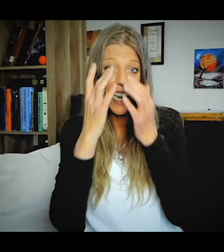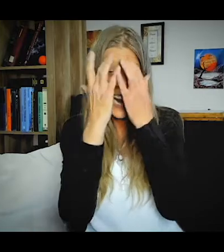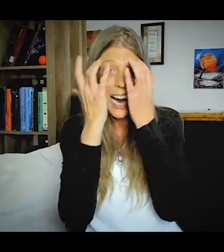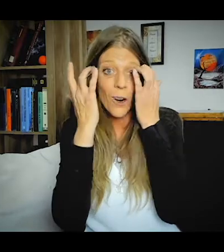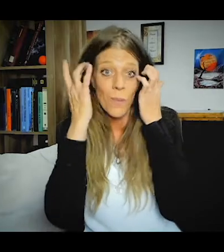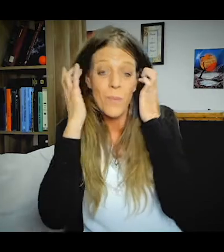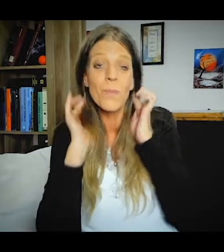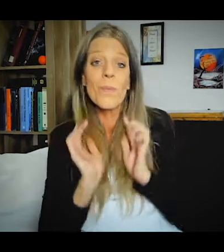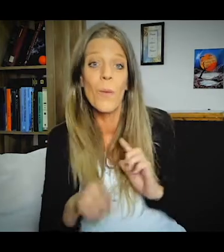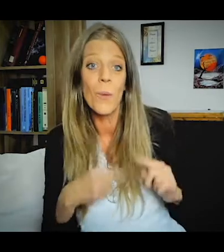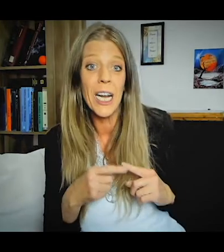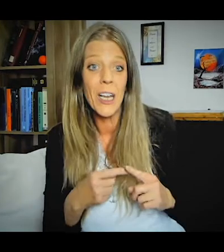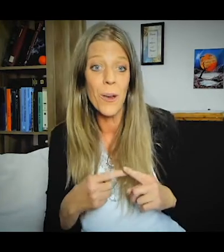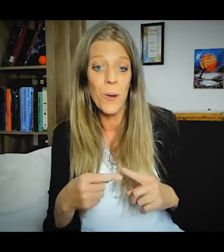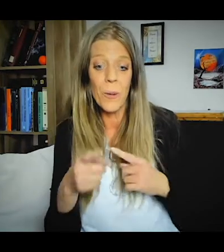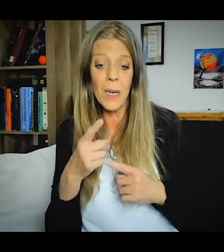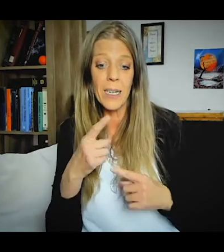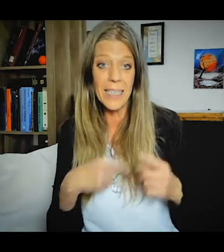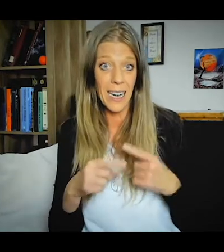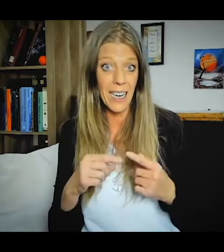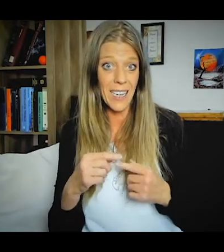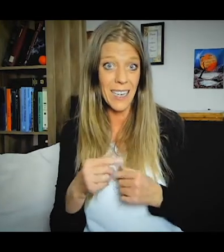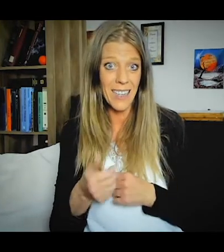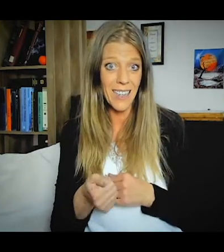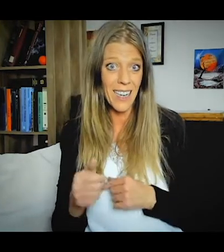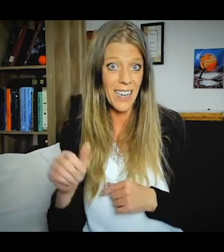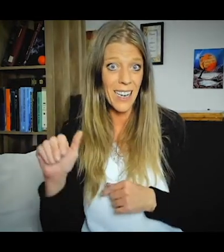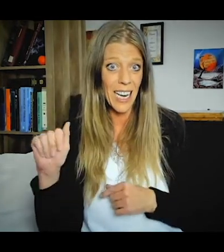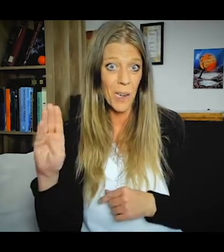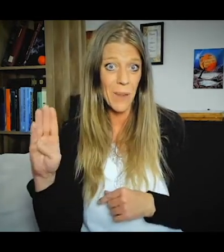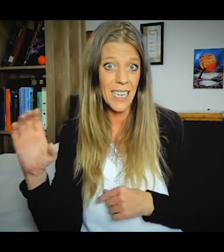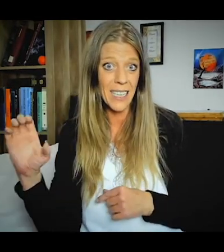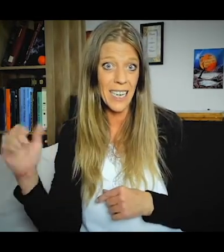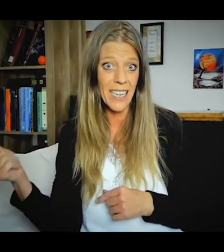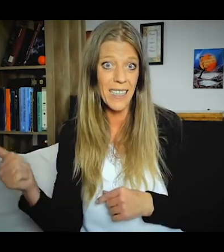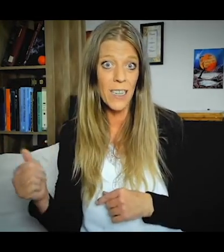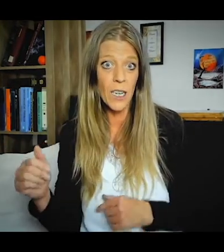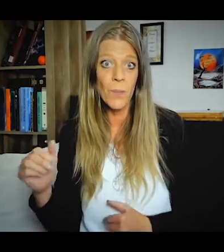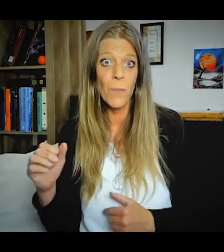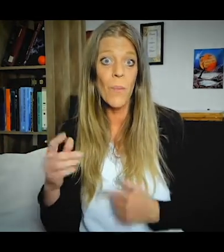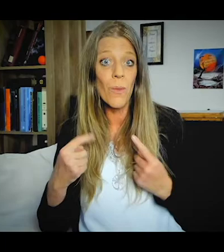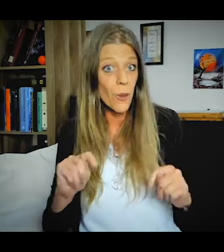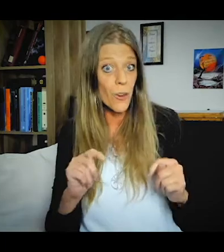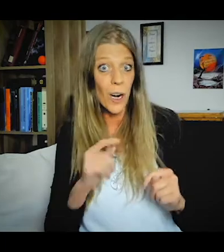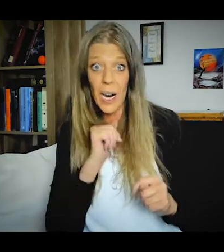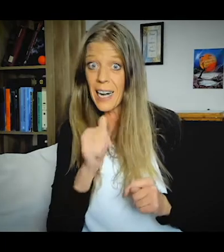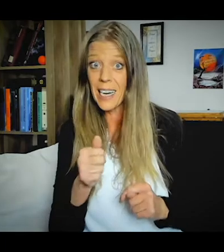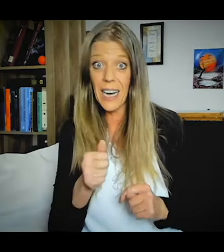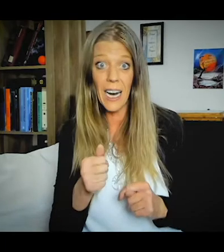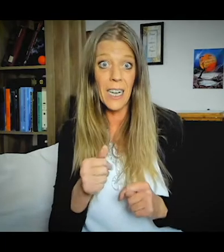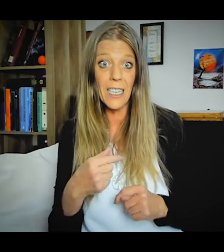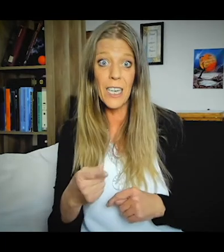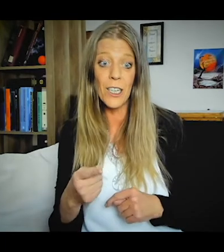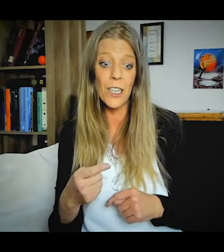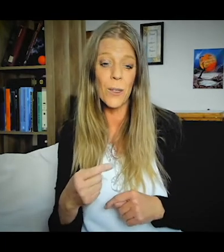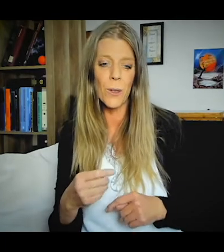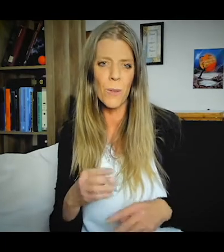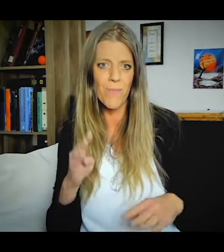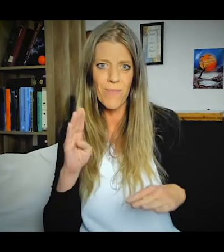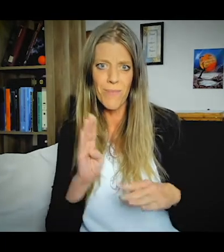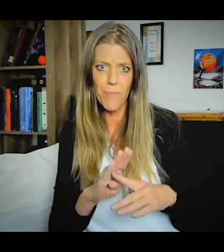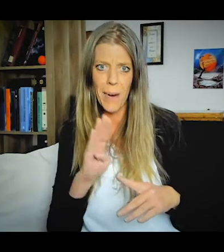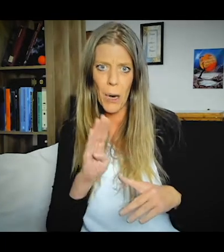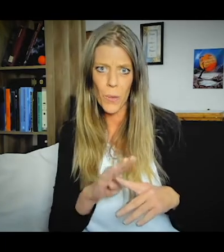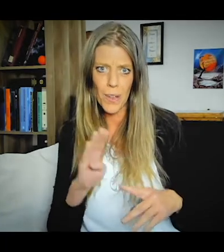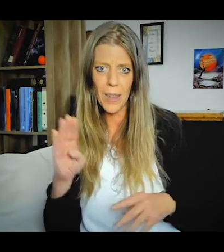Now, when you sign the ABCs try not to bounce.